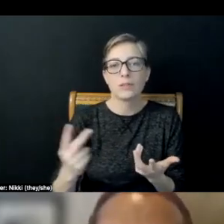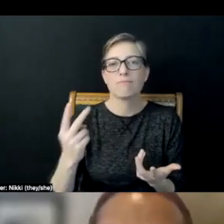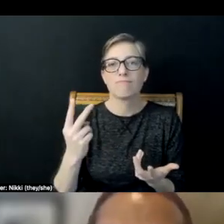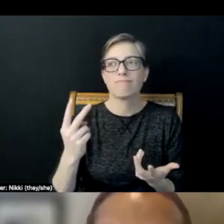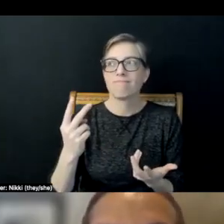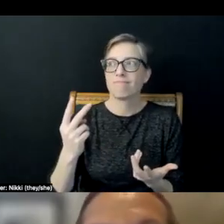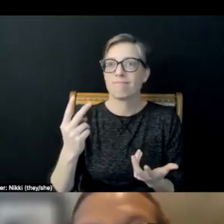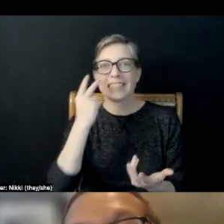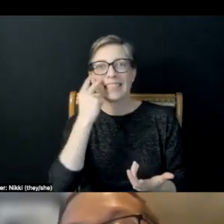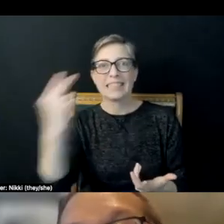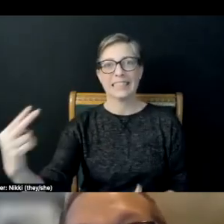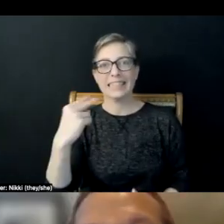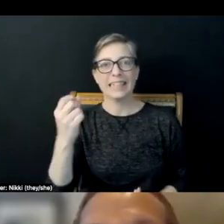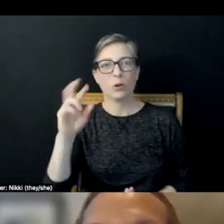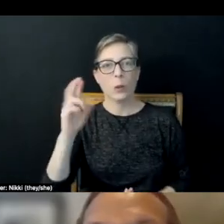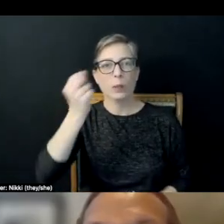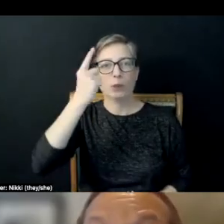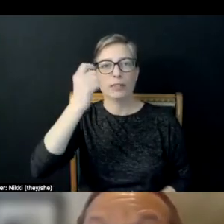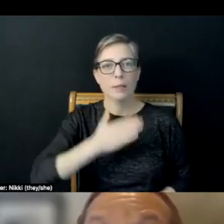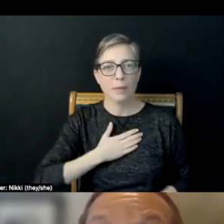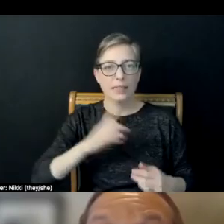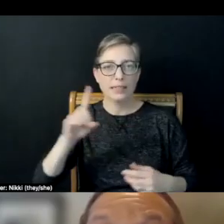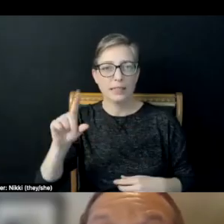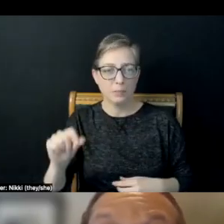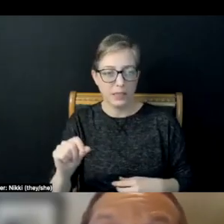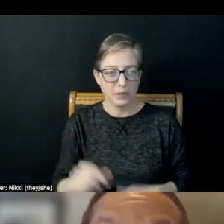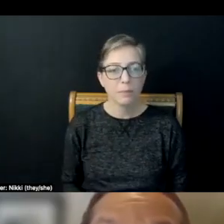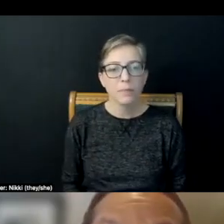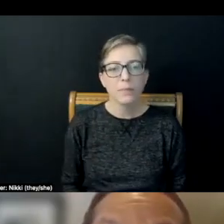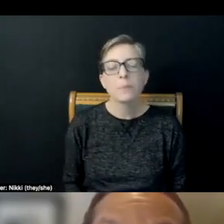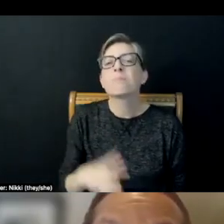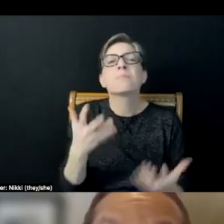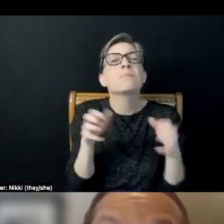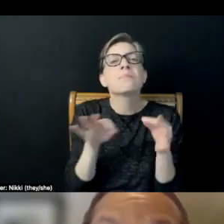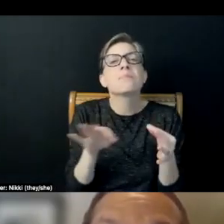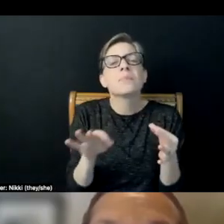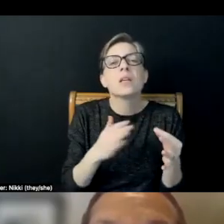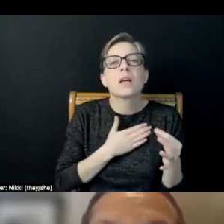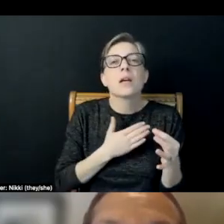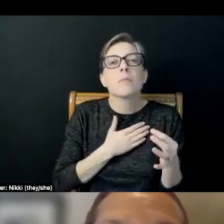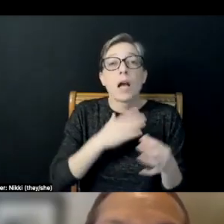But I want to share a story with you all about the birth of my first child, my oldest - Jackson,